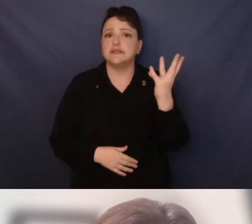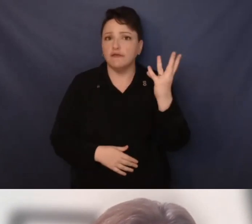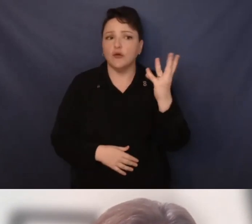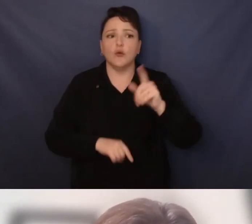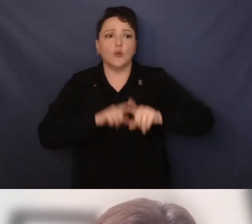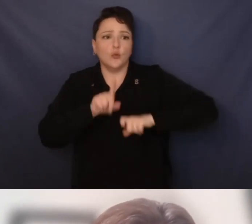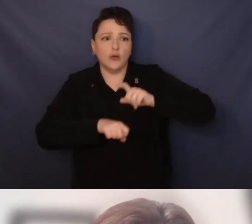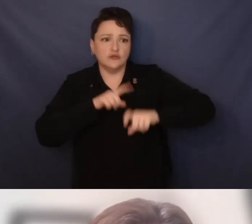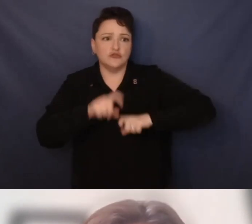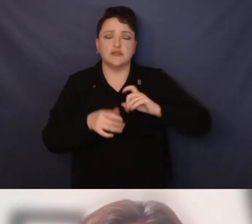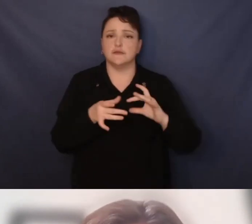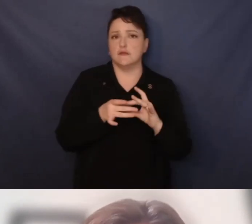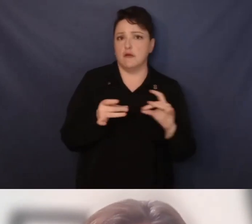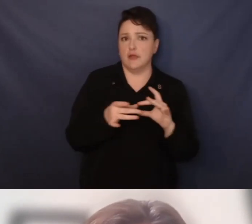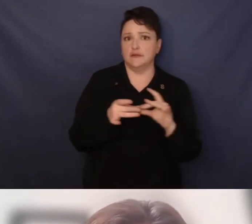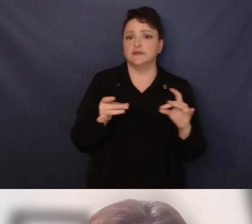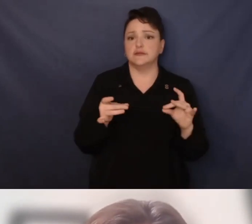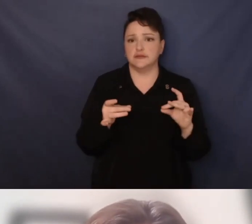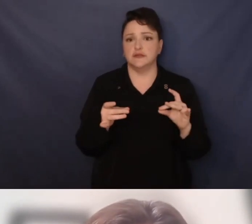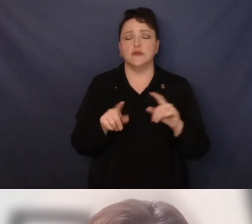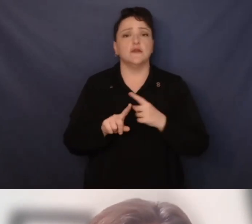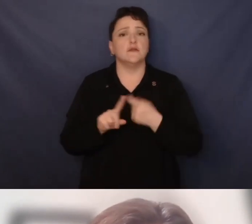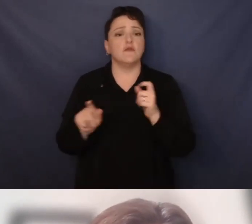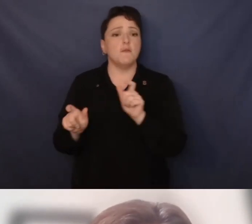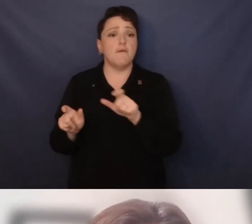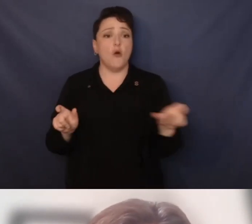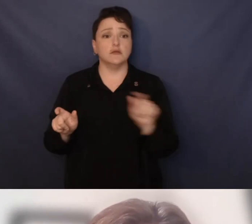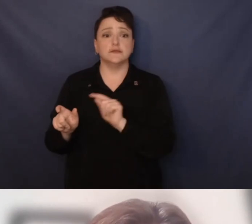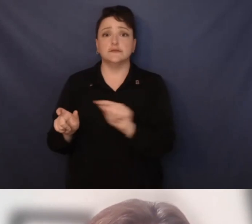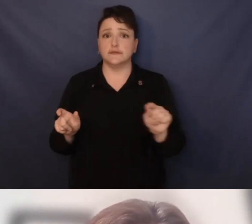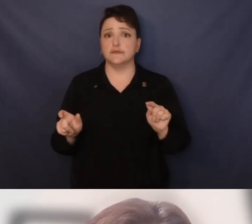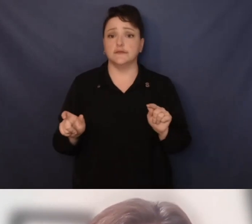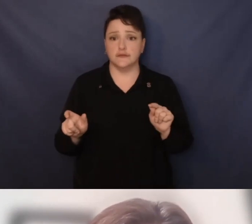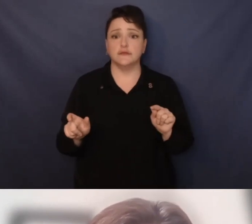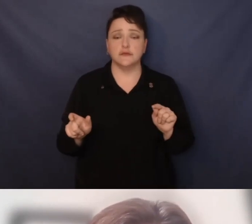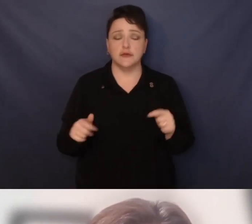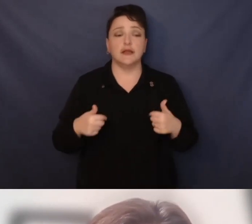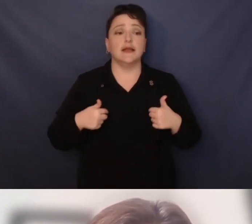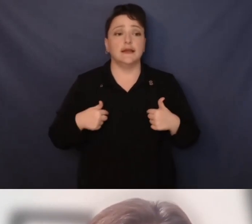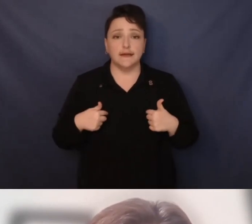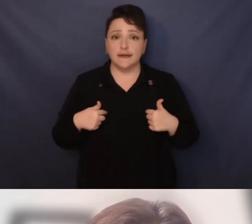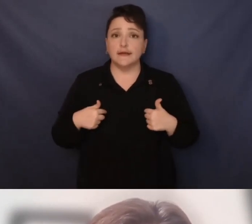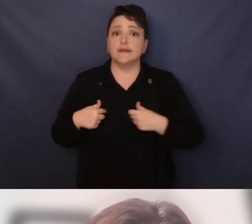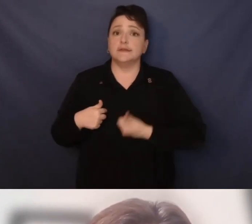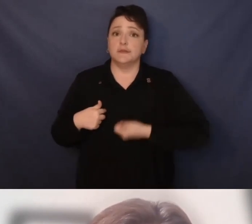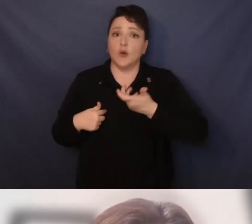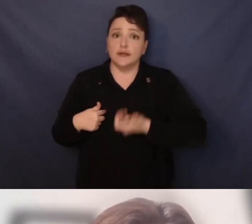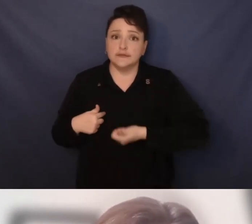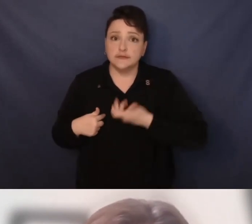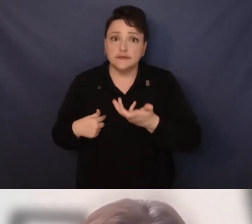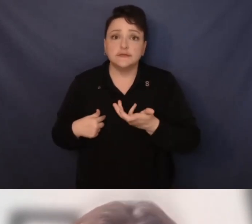and answer box from folks who have said -- who are expressing that they have tried a